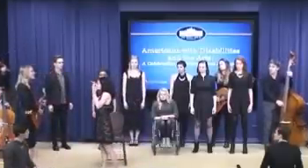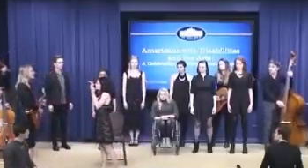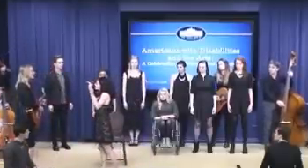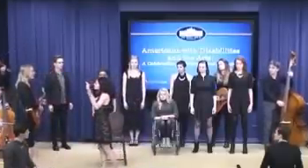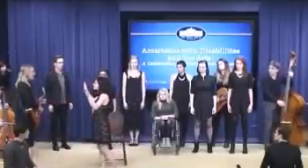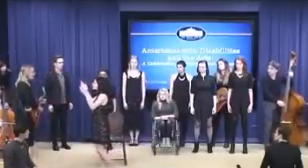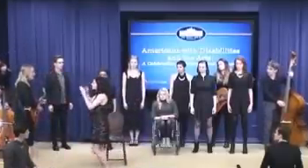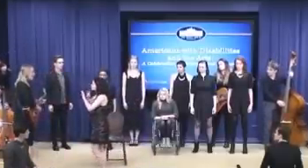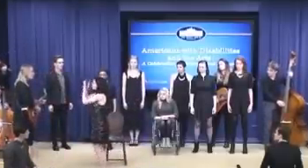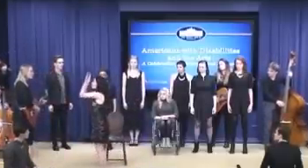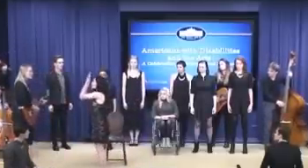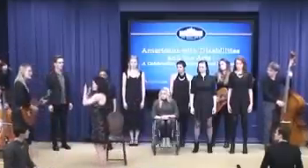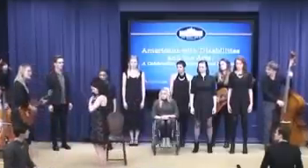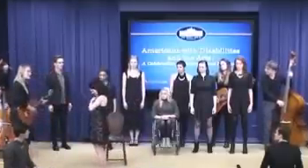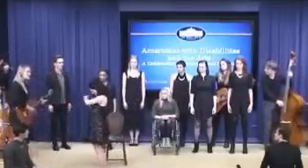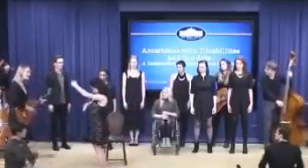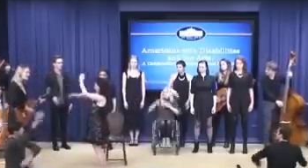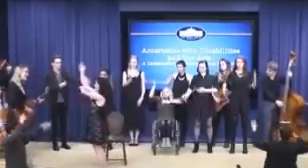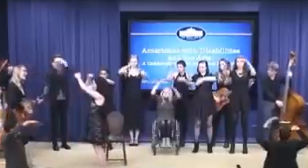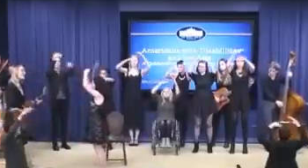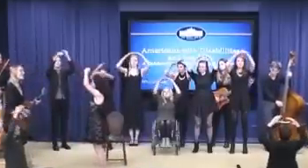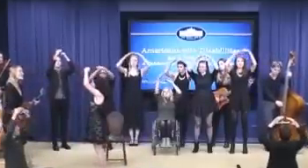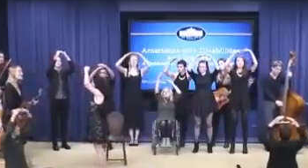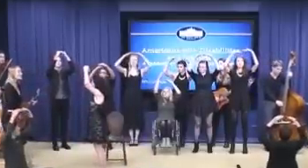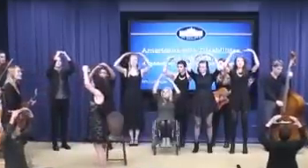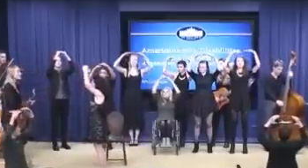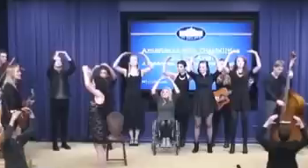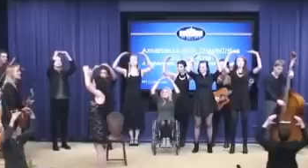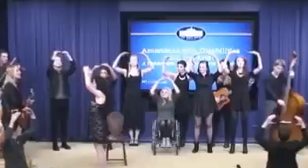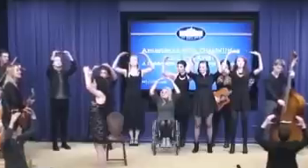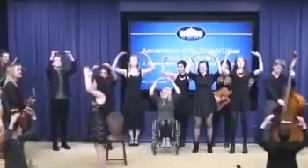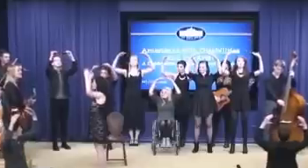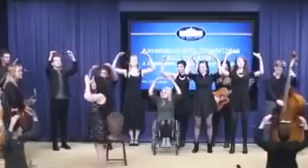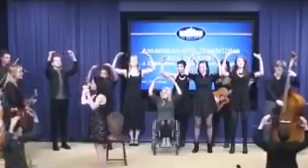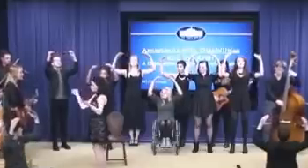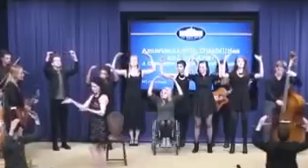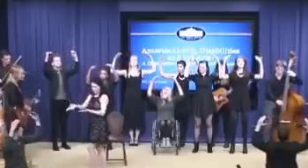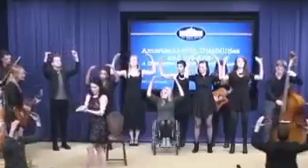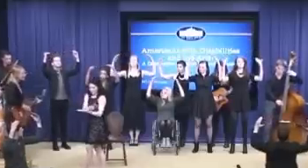No sleep in Heaven